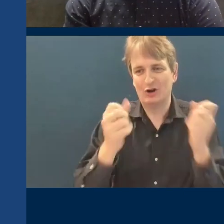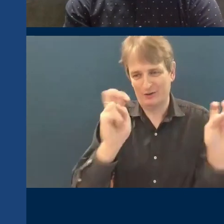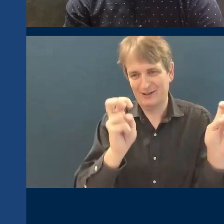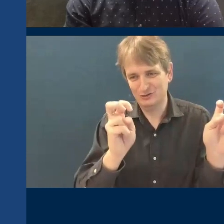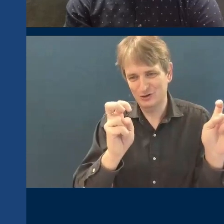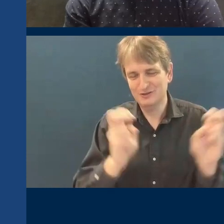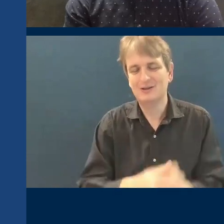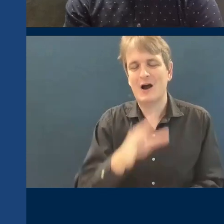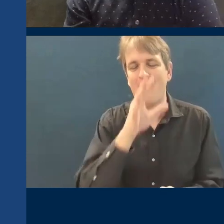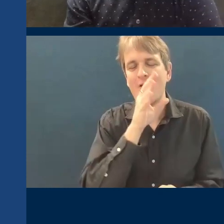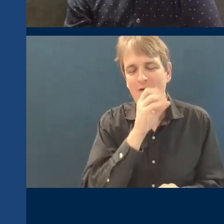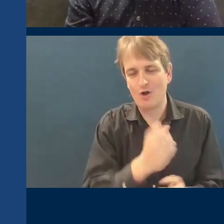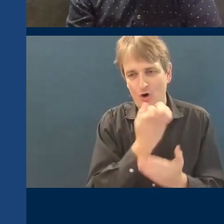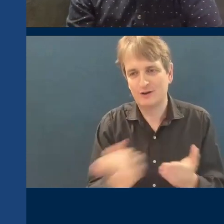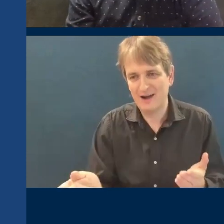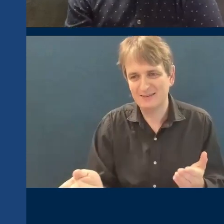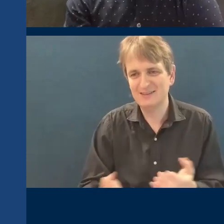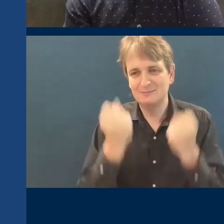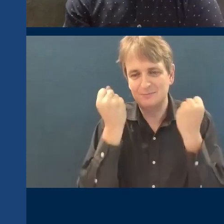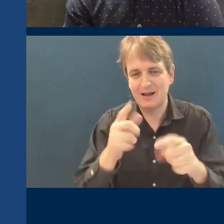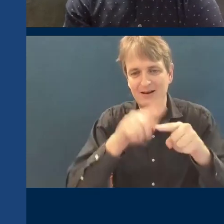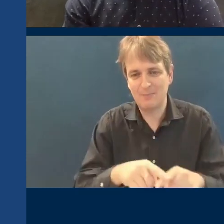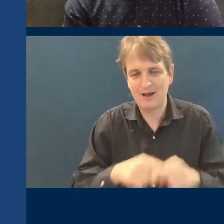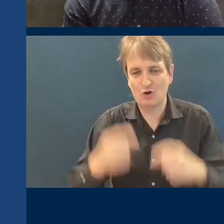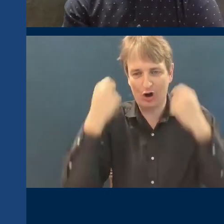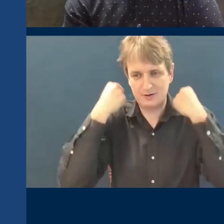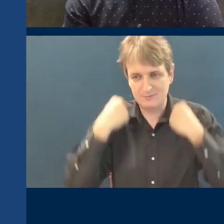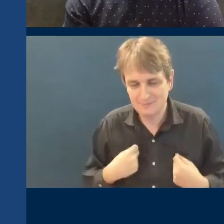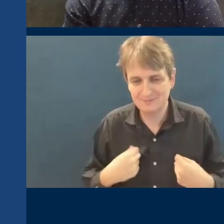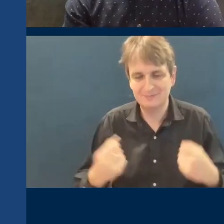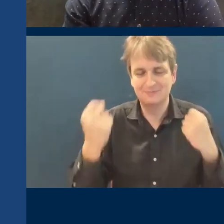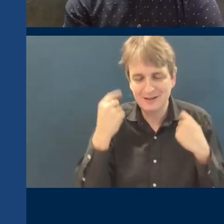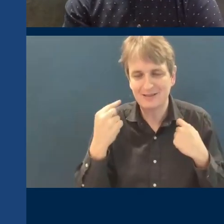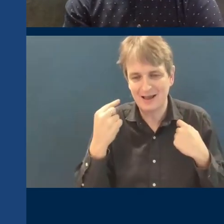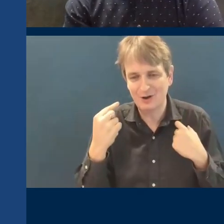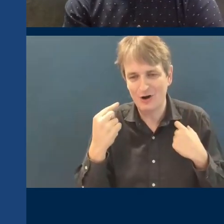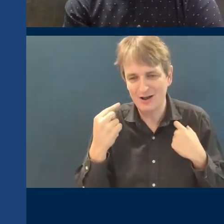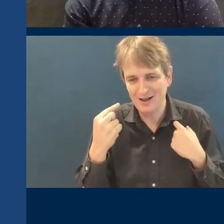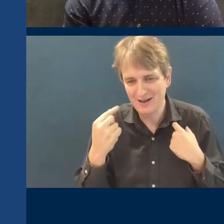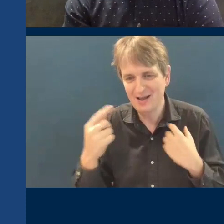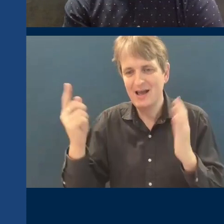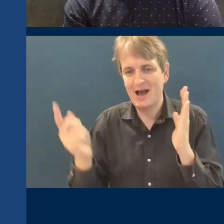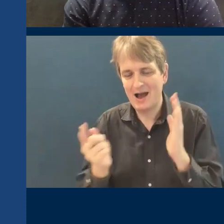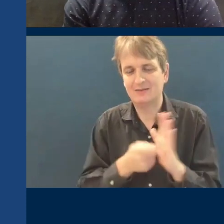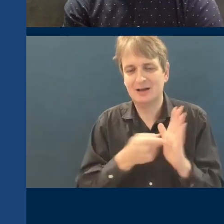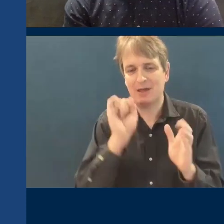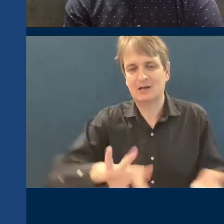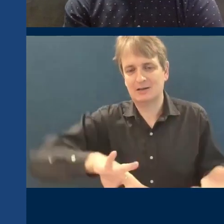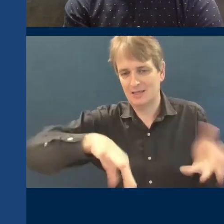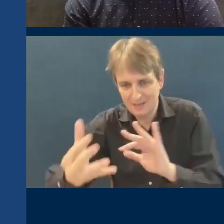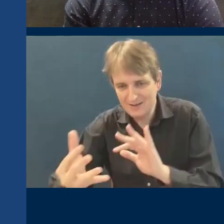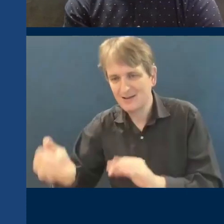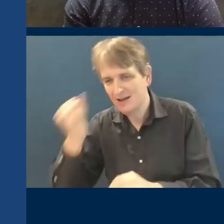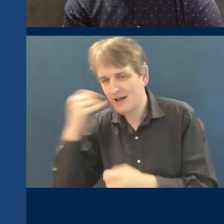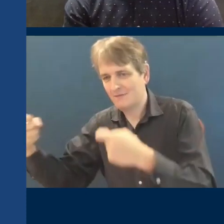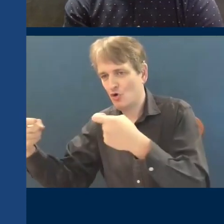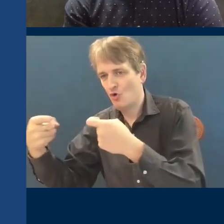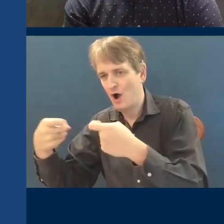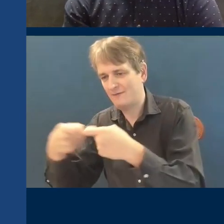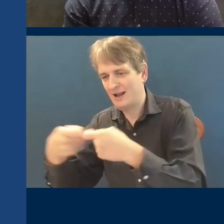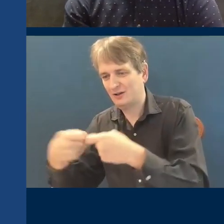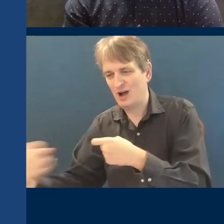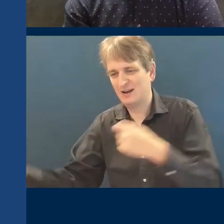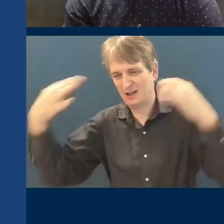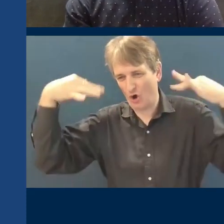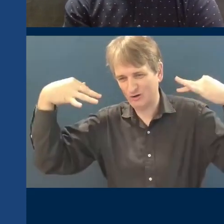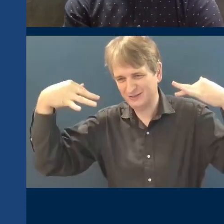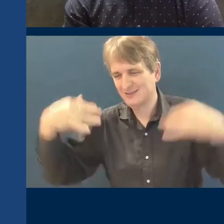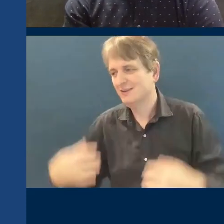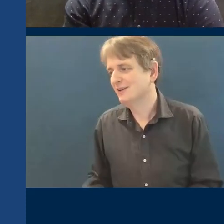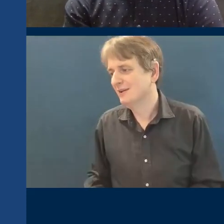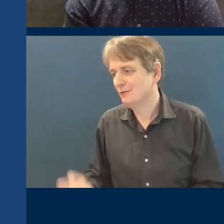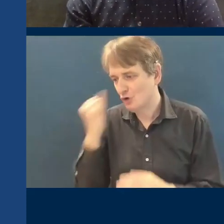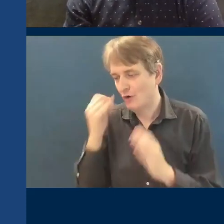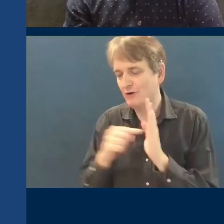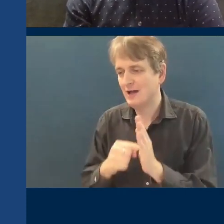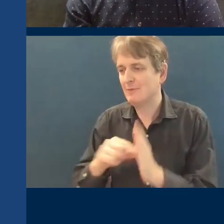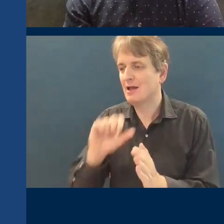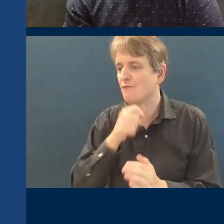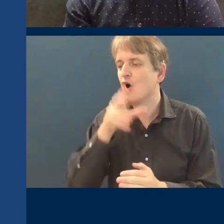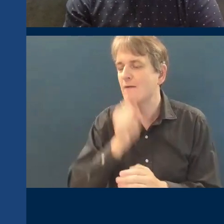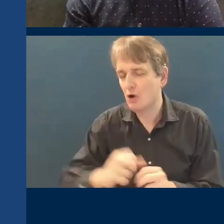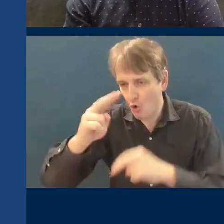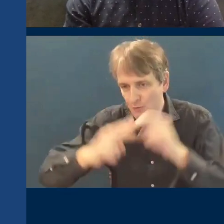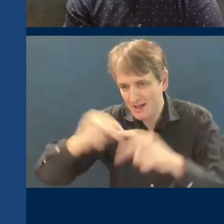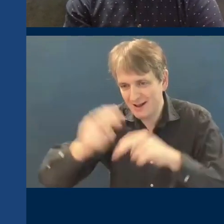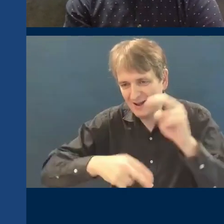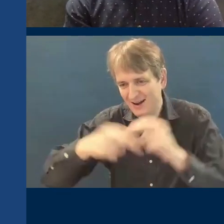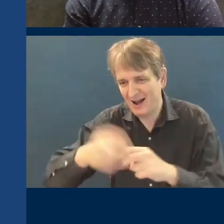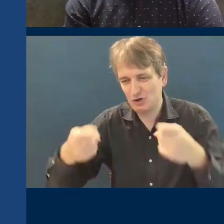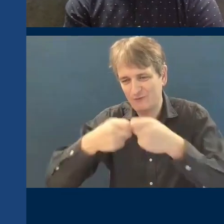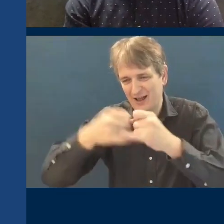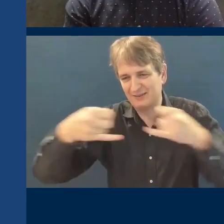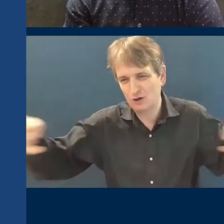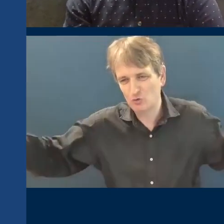You know, the old equipment also has a lot of issues as well. A lot of old equipment depends upon proximity, right? The wearer has to be close to it. And there's could be a lot of disconnect, a lot of extra electronic noise.